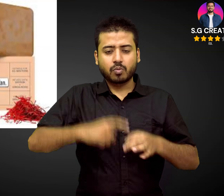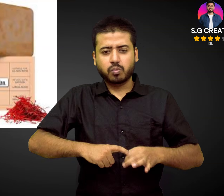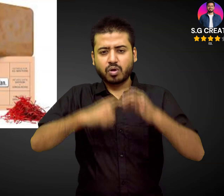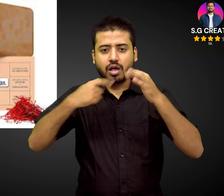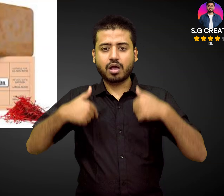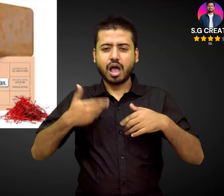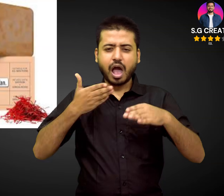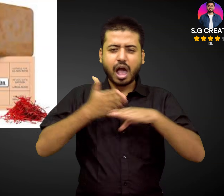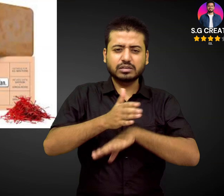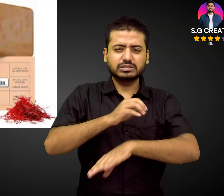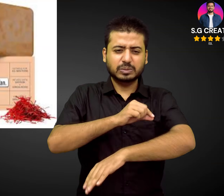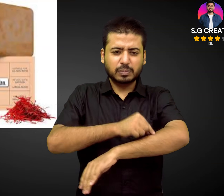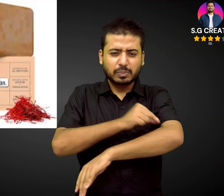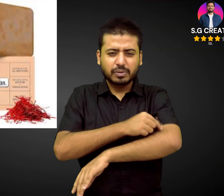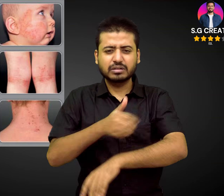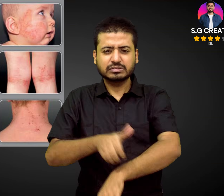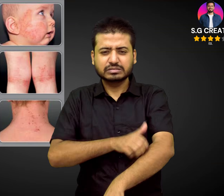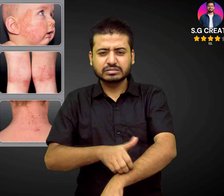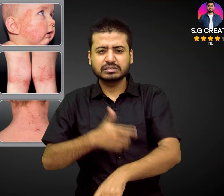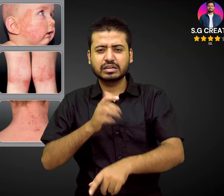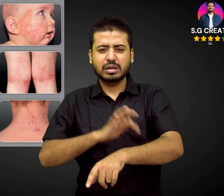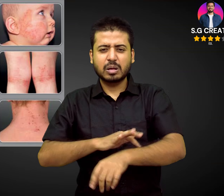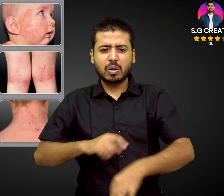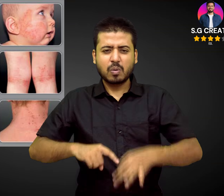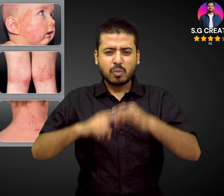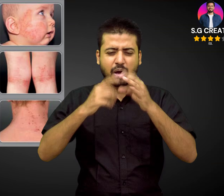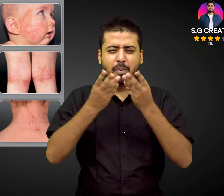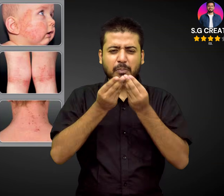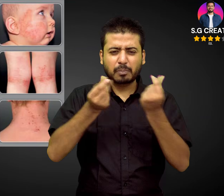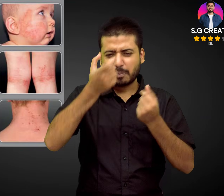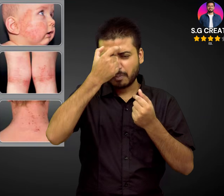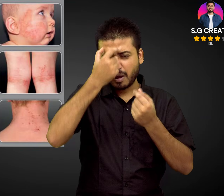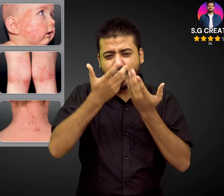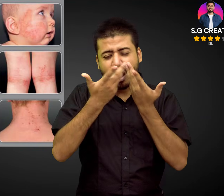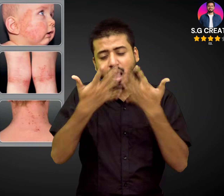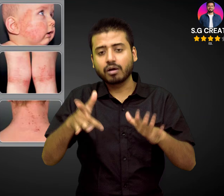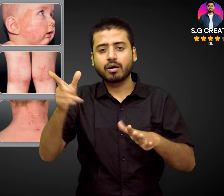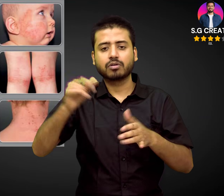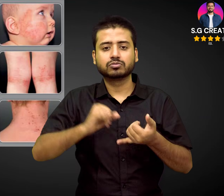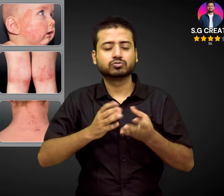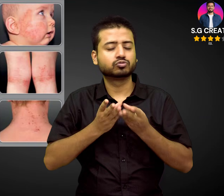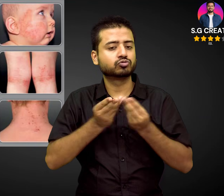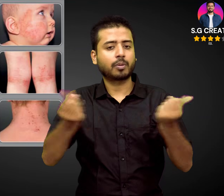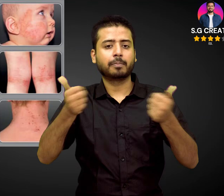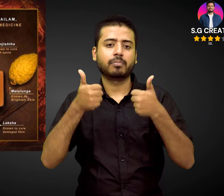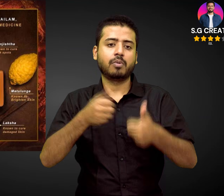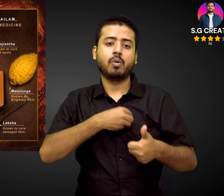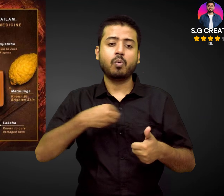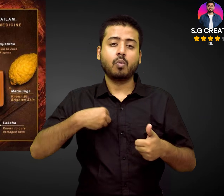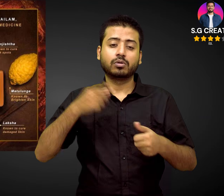to match the skin's natural acid mantle. The human skin barrier operates at a slightly acidic pH of